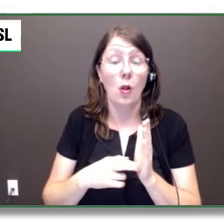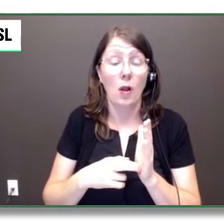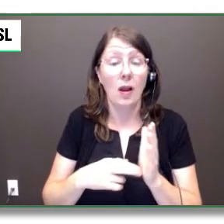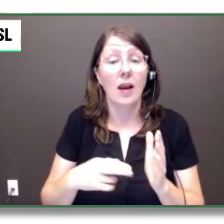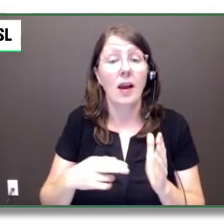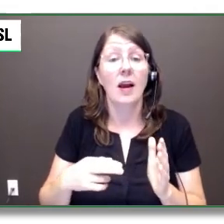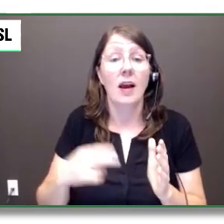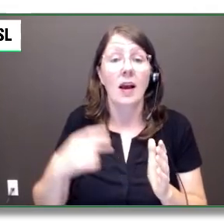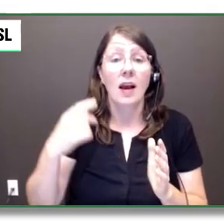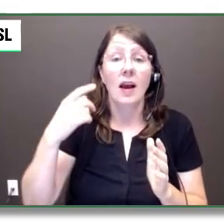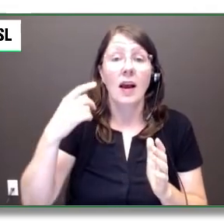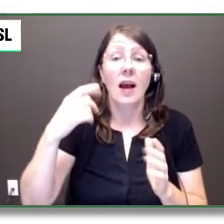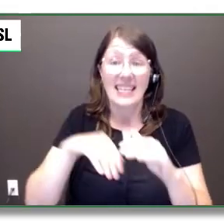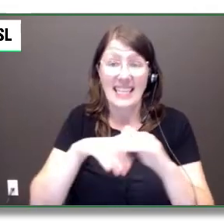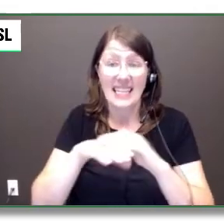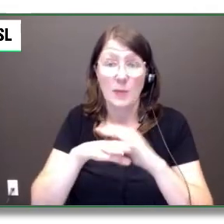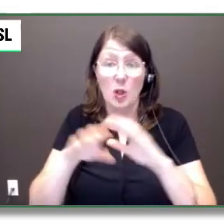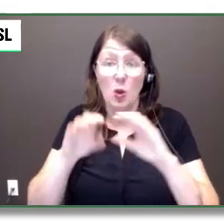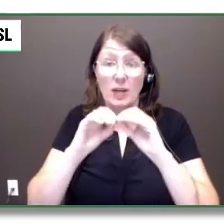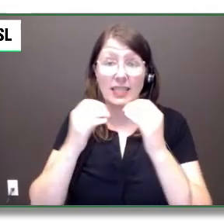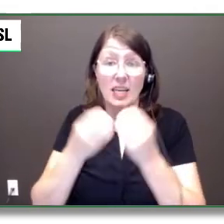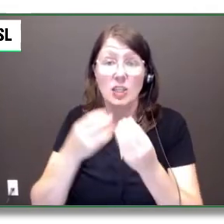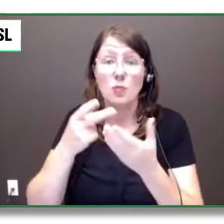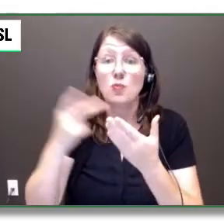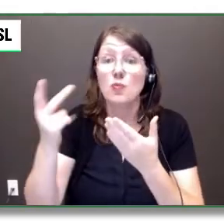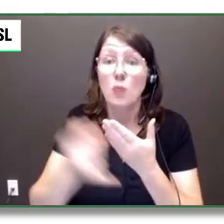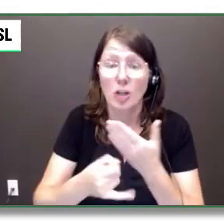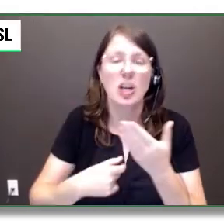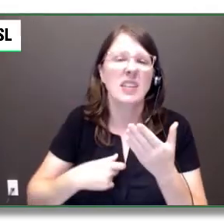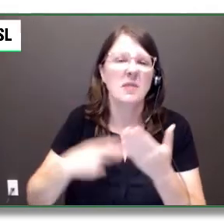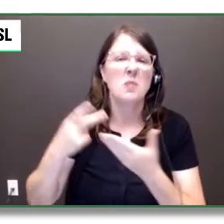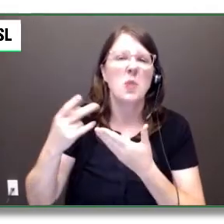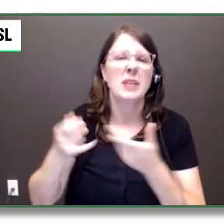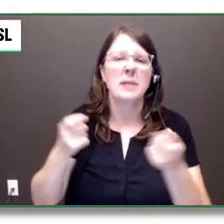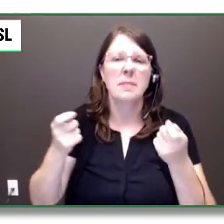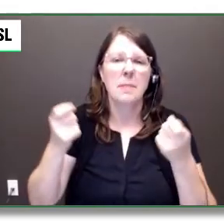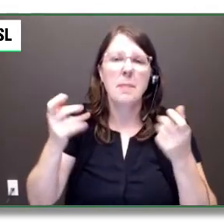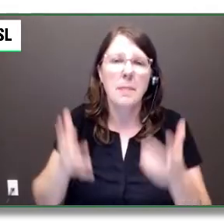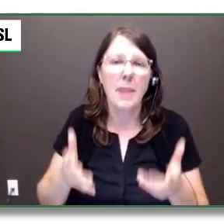uh one of the things that I will embed into uh have organizations think about